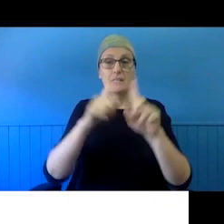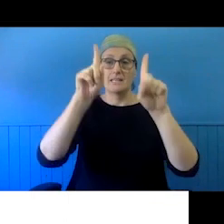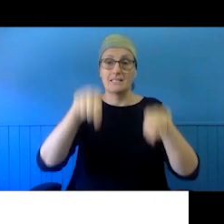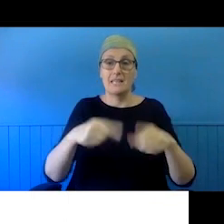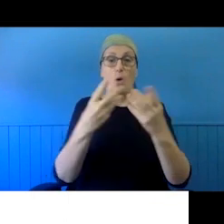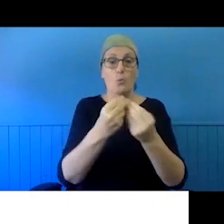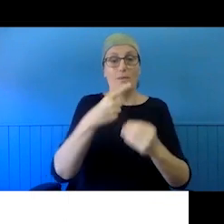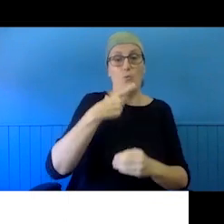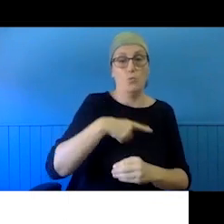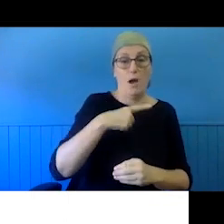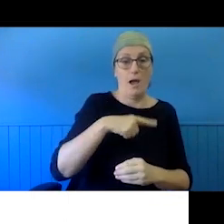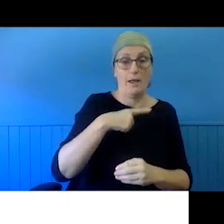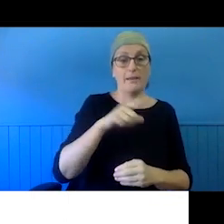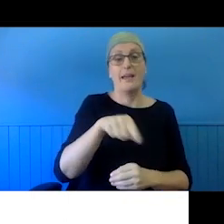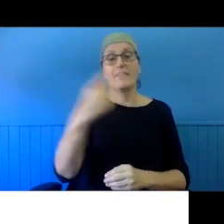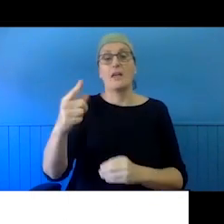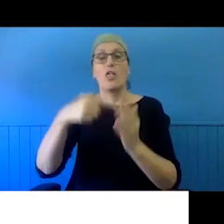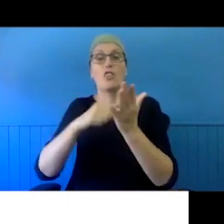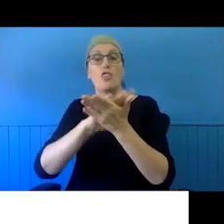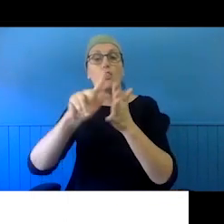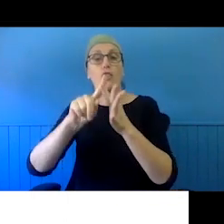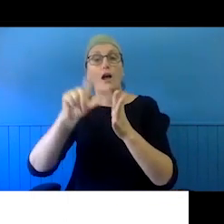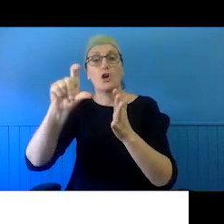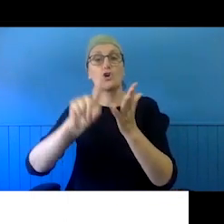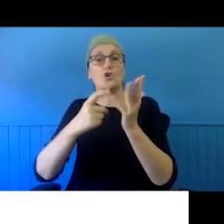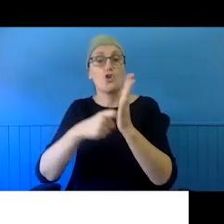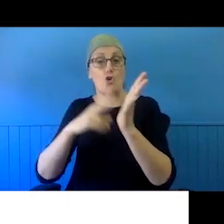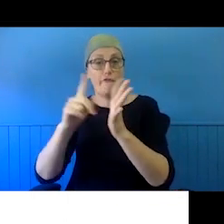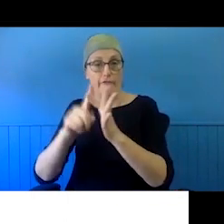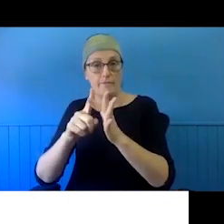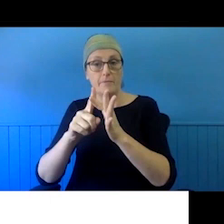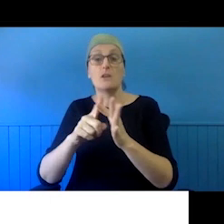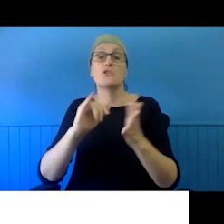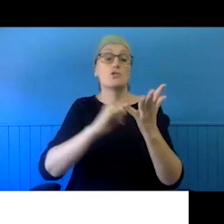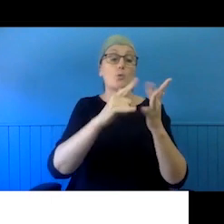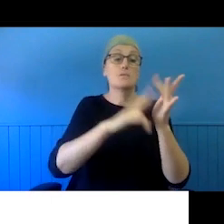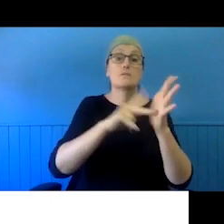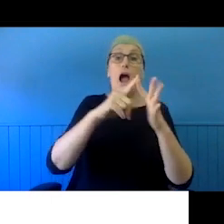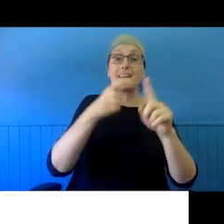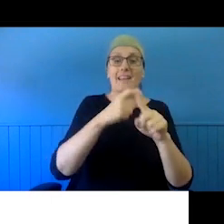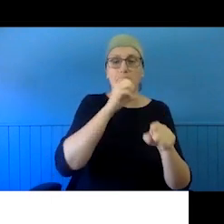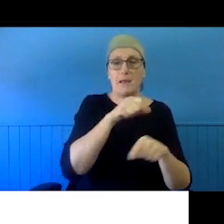To start with Sinek - his theory is about getting people to understand why they exist, and everything begins from there. Because what